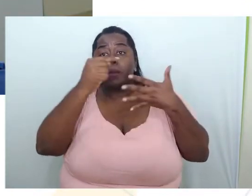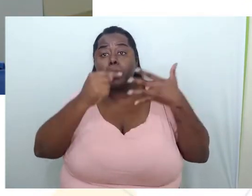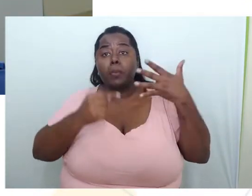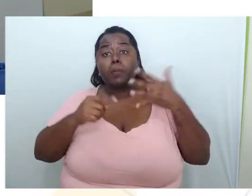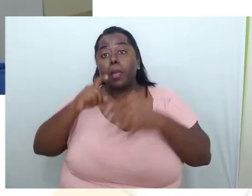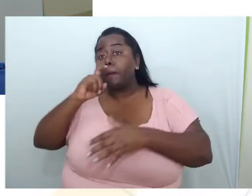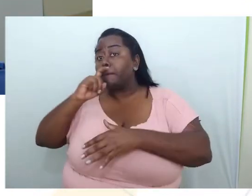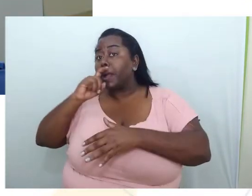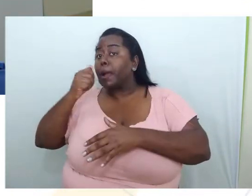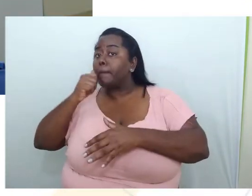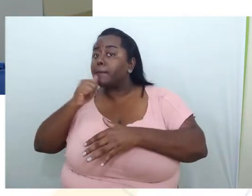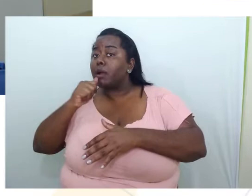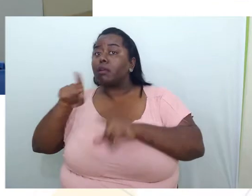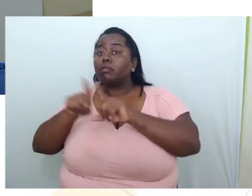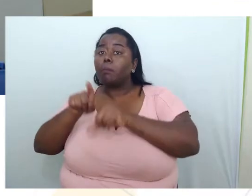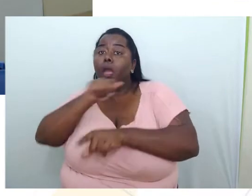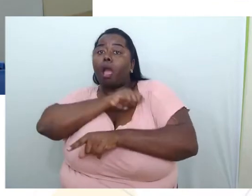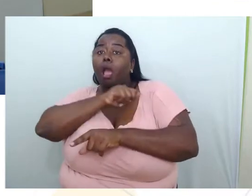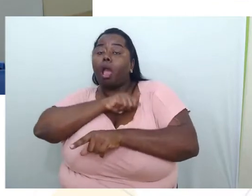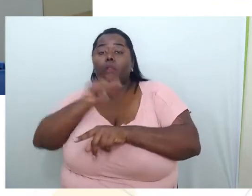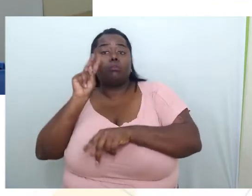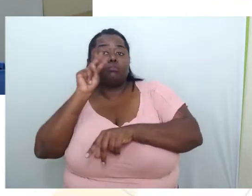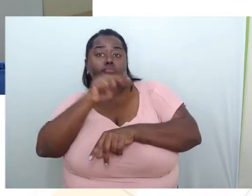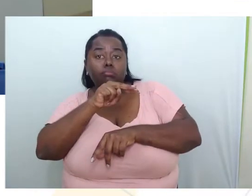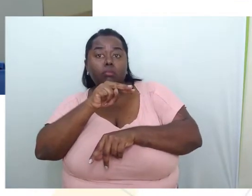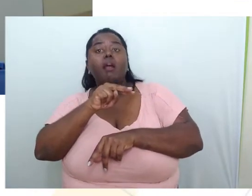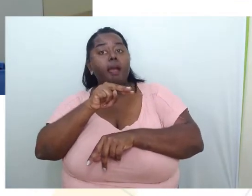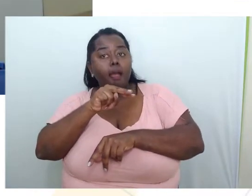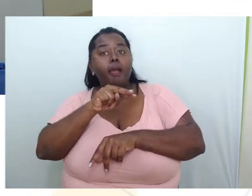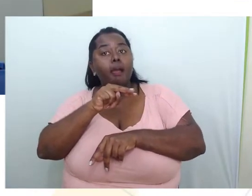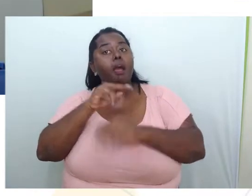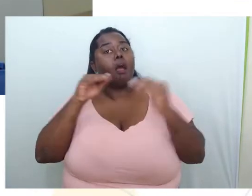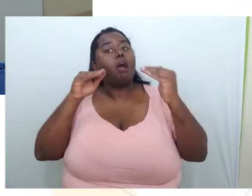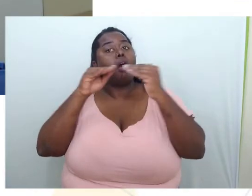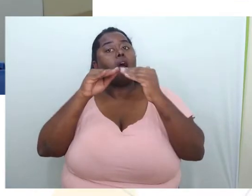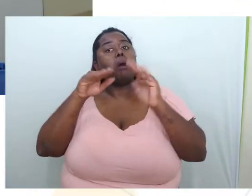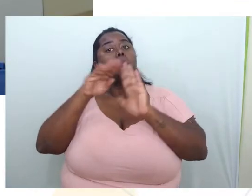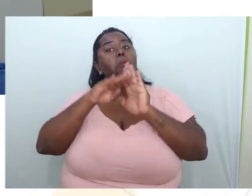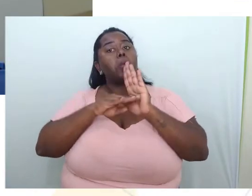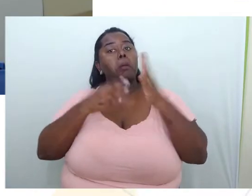parents and the students will make decisions based on the premise that on